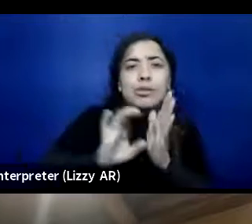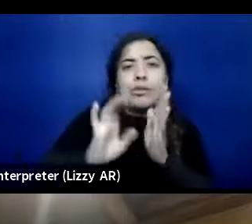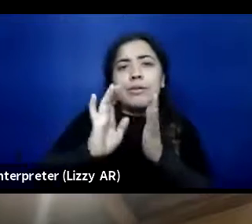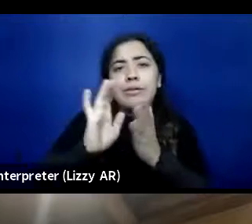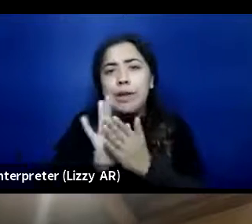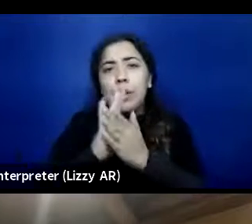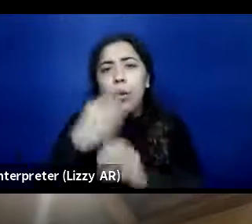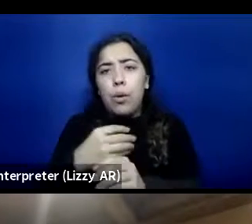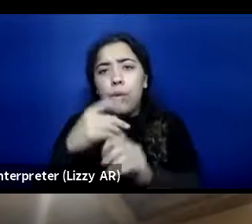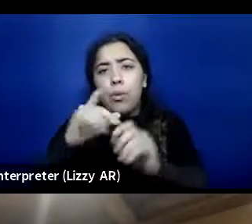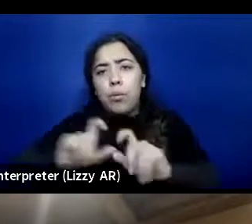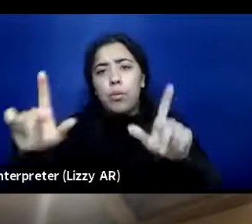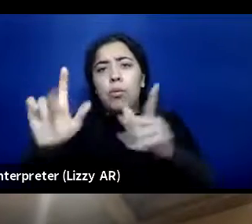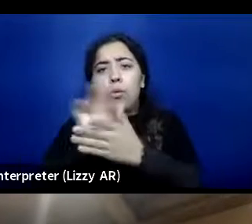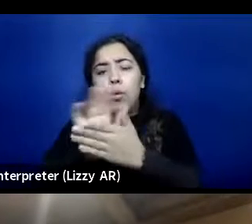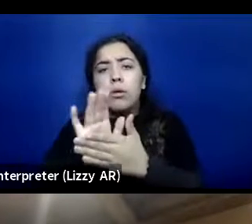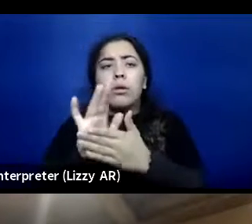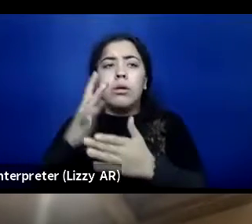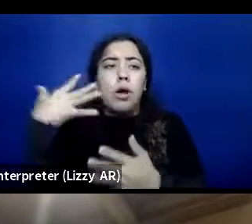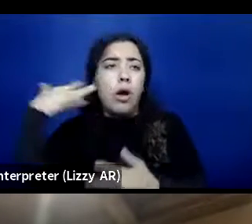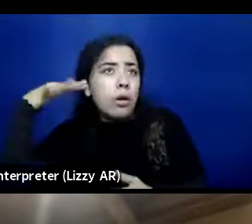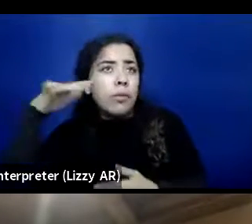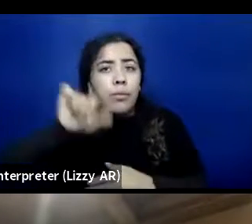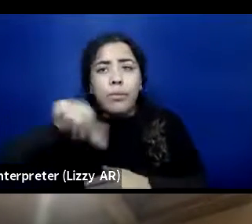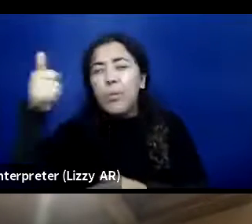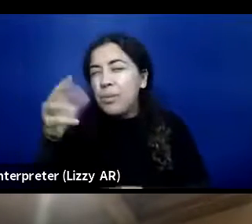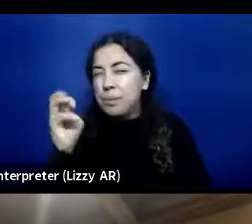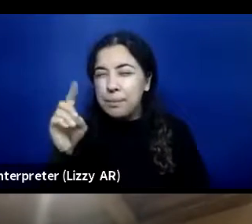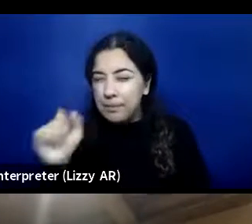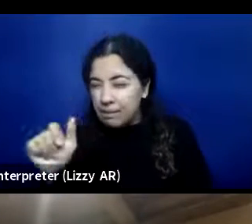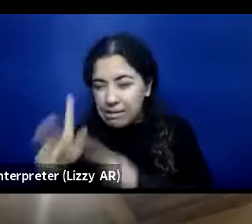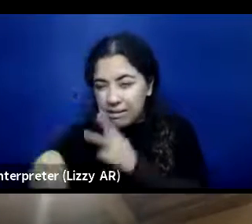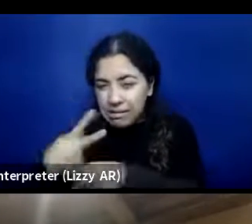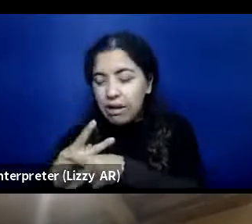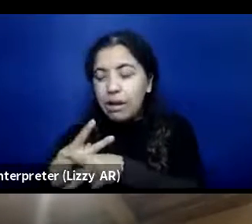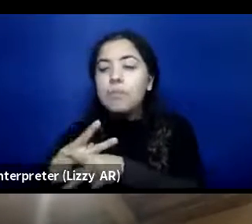and AI is essential for ensuring that we build